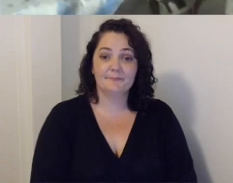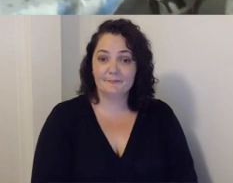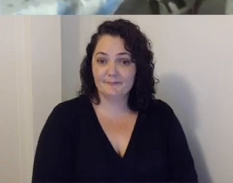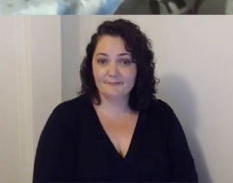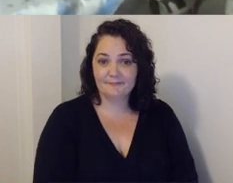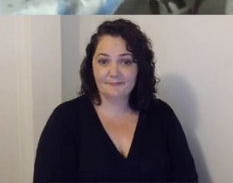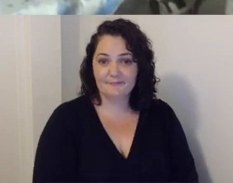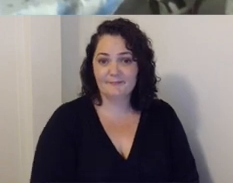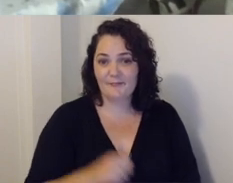alright y'all